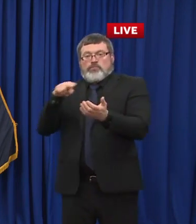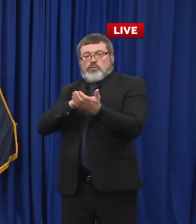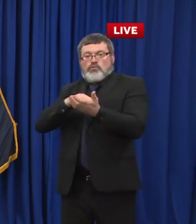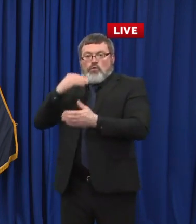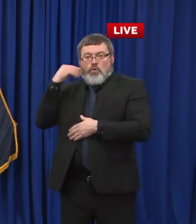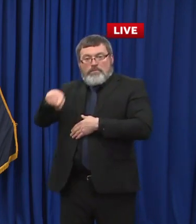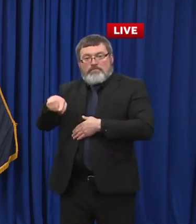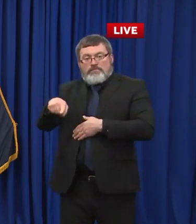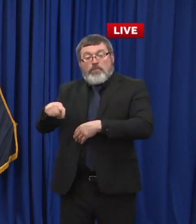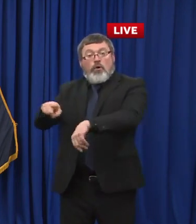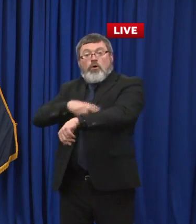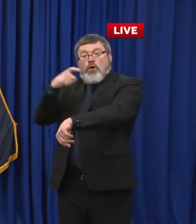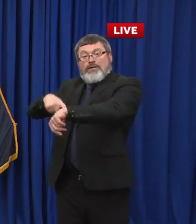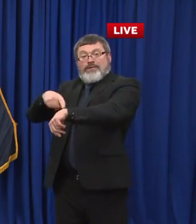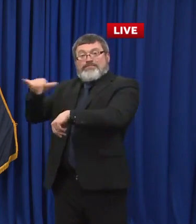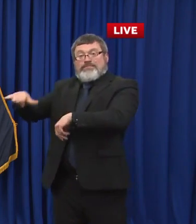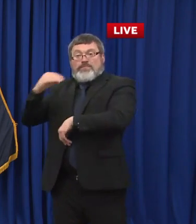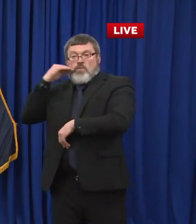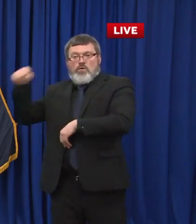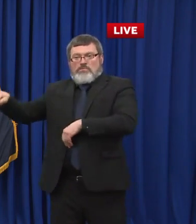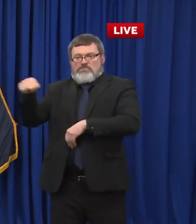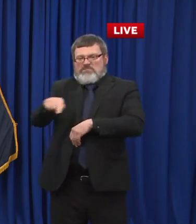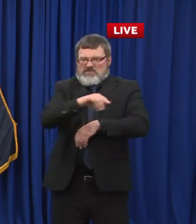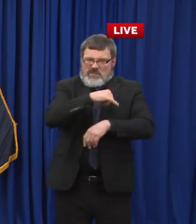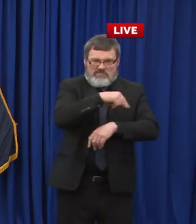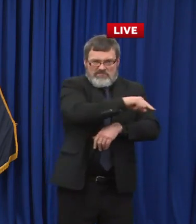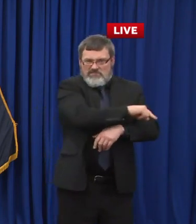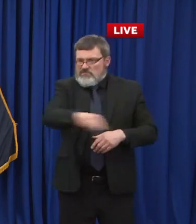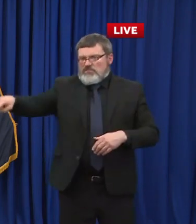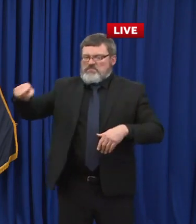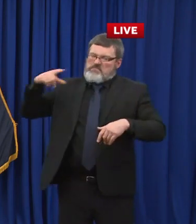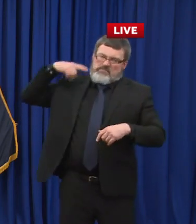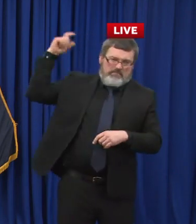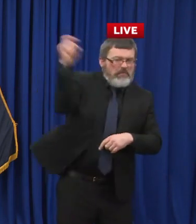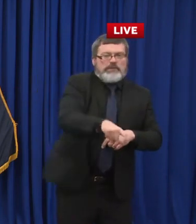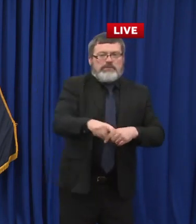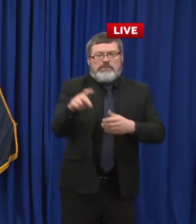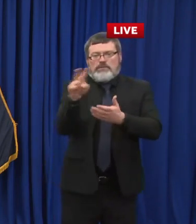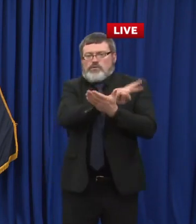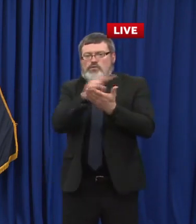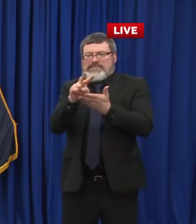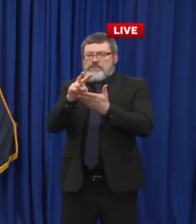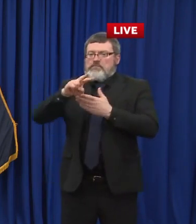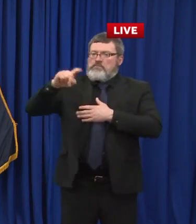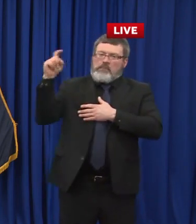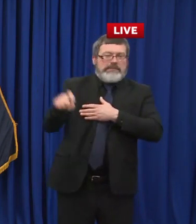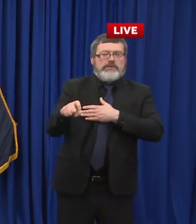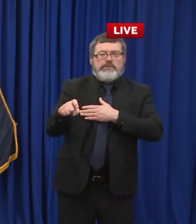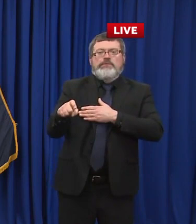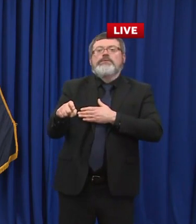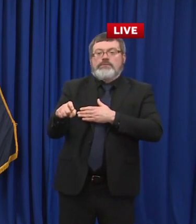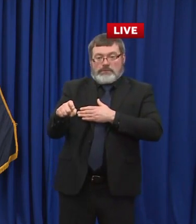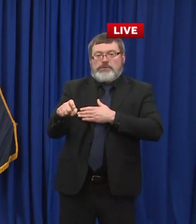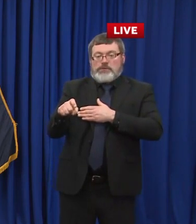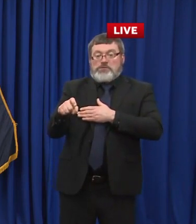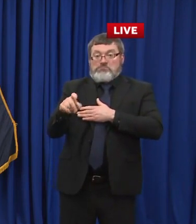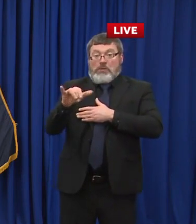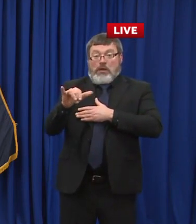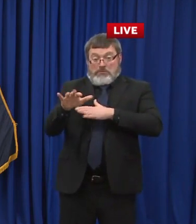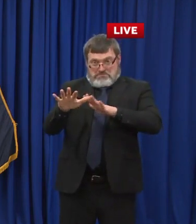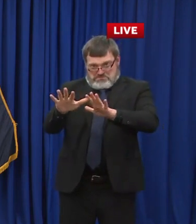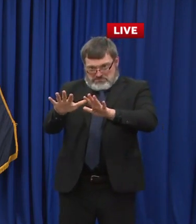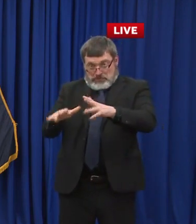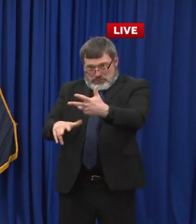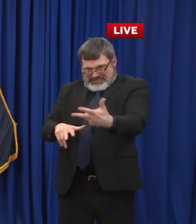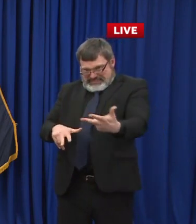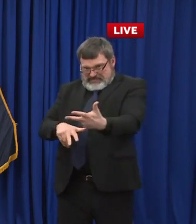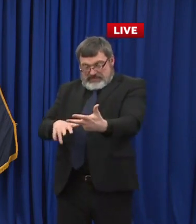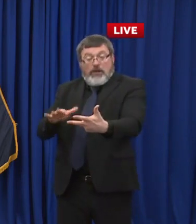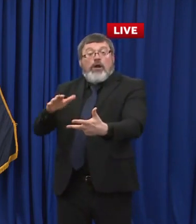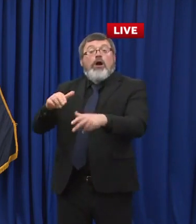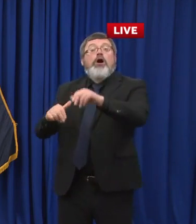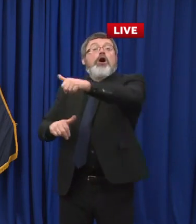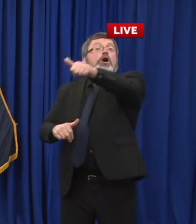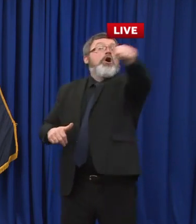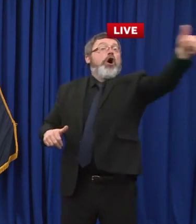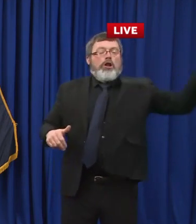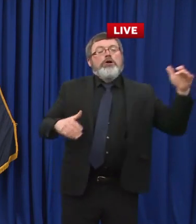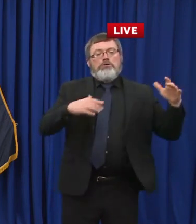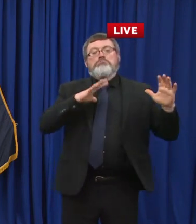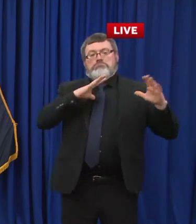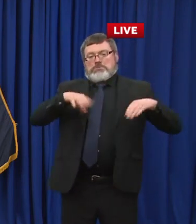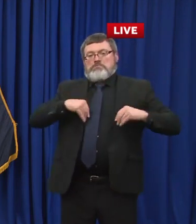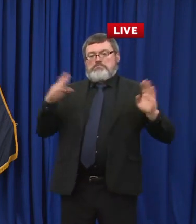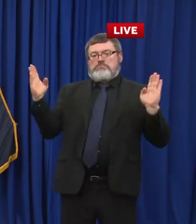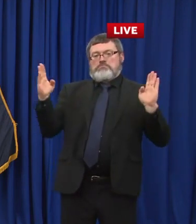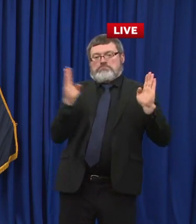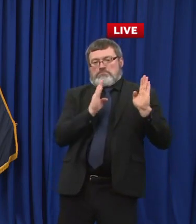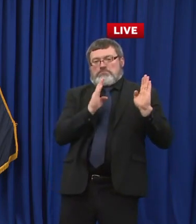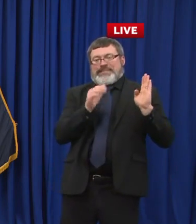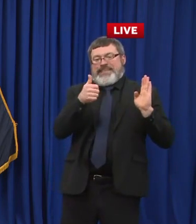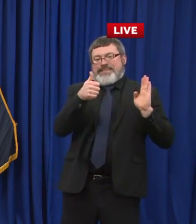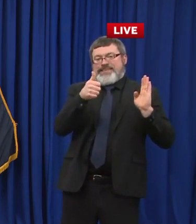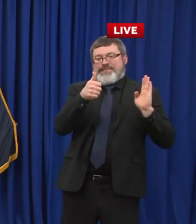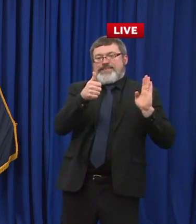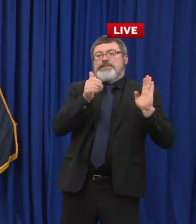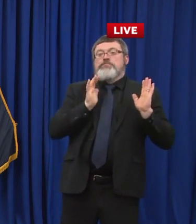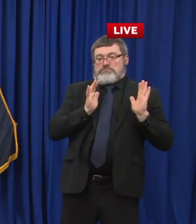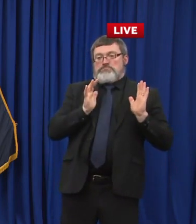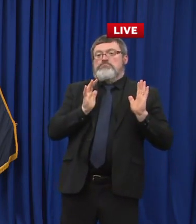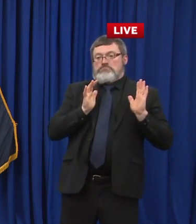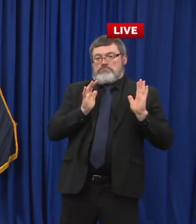THIS INCLUDES PLACES LIKE JAILS AND PRISONS AND LONG-TERM CARE FACILITIES WHERE WE STILL BELIEVE A 14 DAY QUARANTINE IS MOST PROTECTIVE, BUT FOR THE GENERAL PUBLIC, WE ARE LOOKING